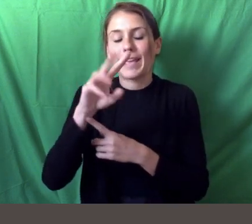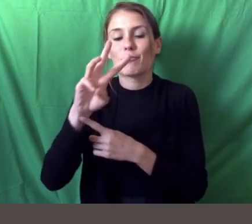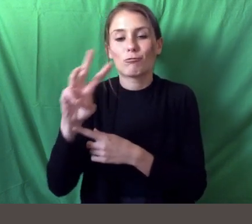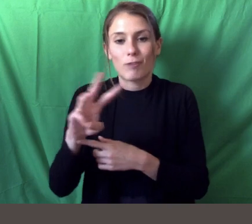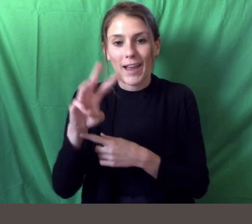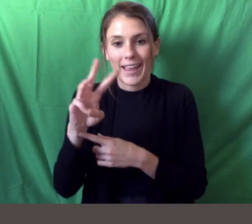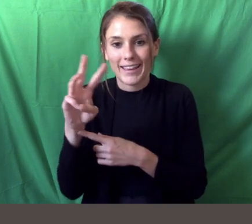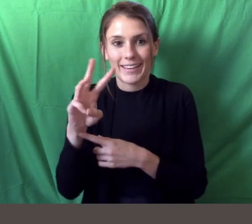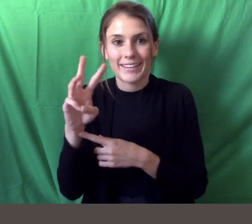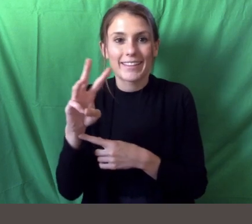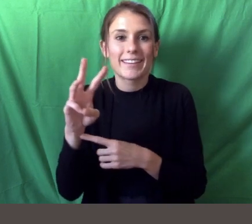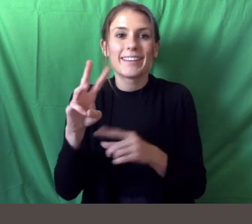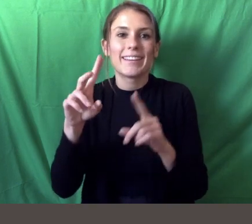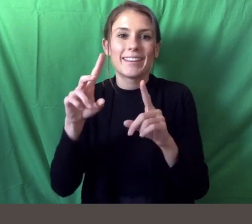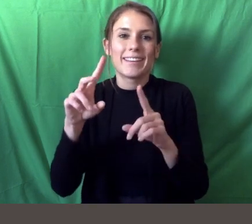That's a lot of Ps.